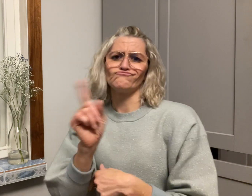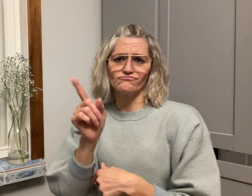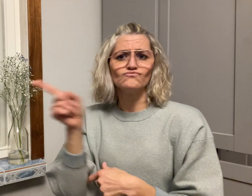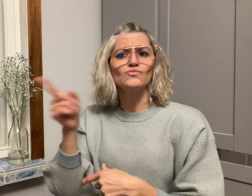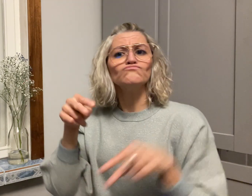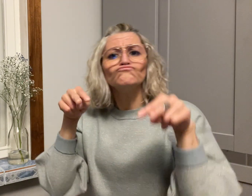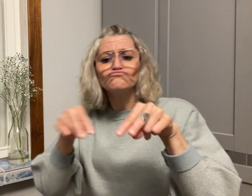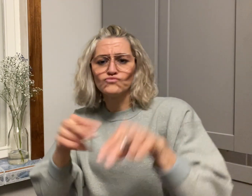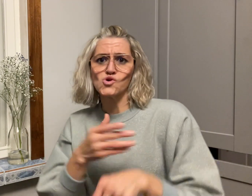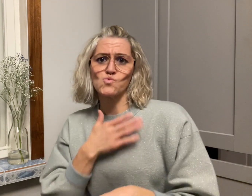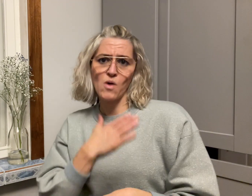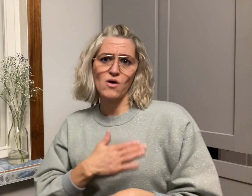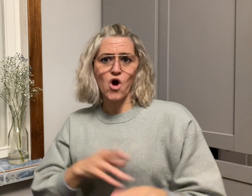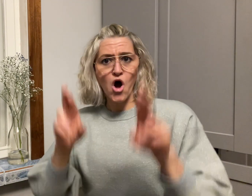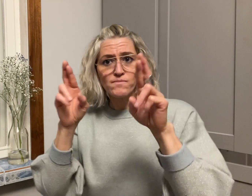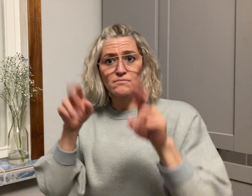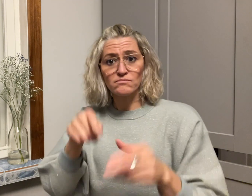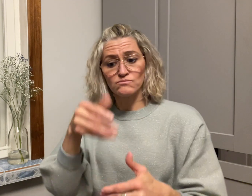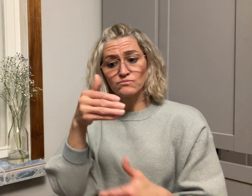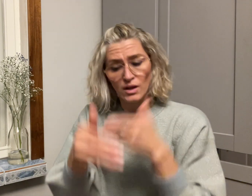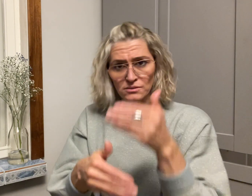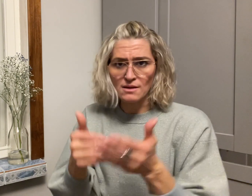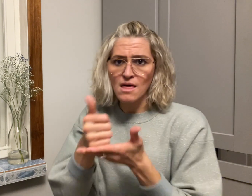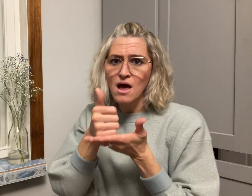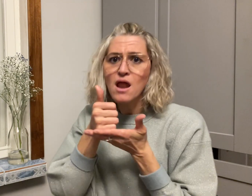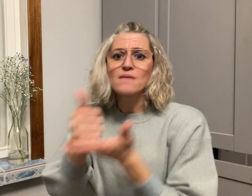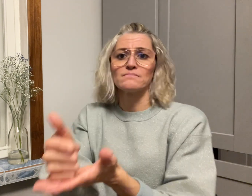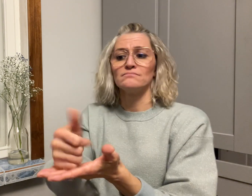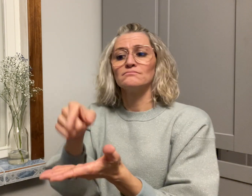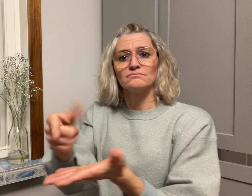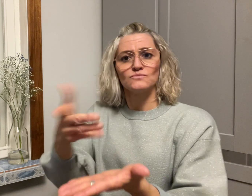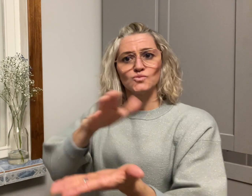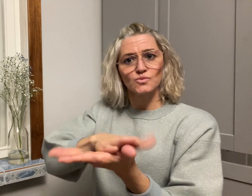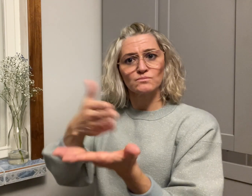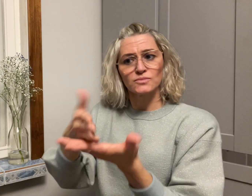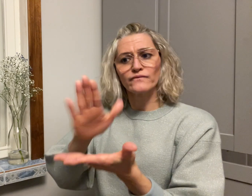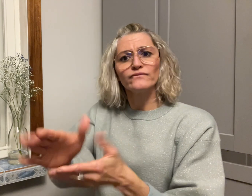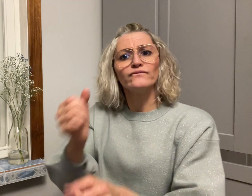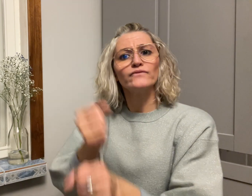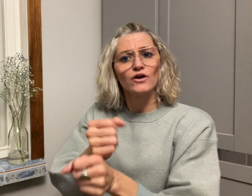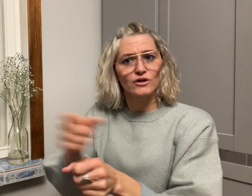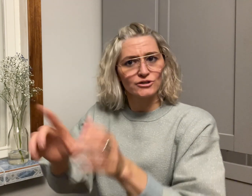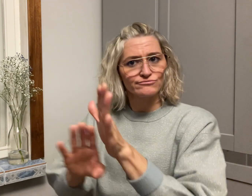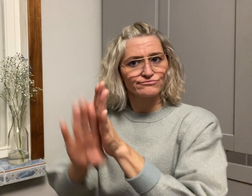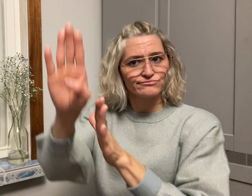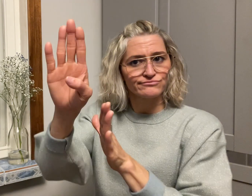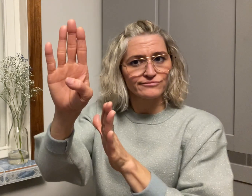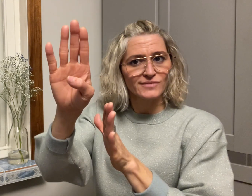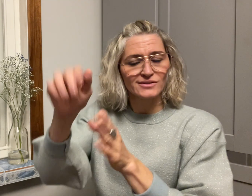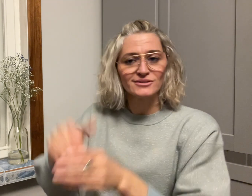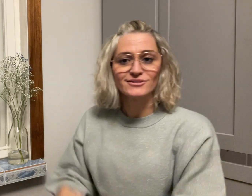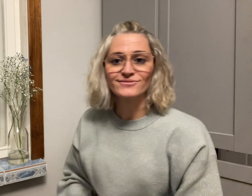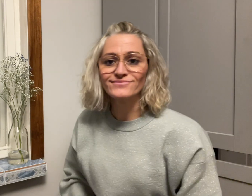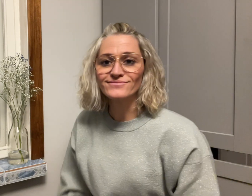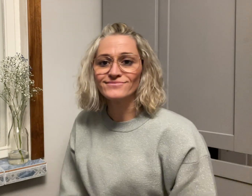hopefully benefit the interpreting profession.